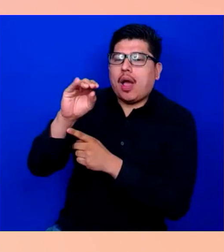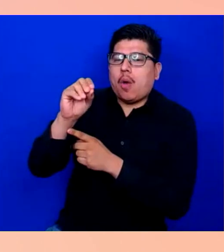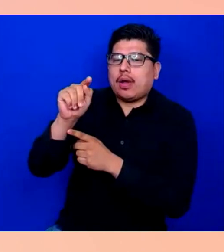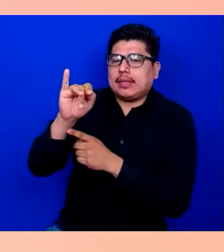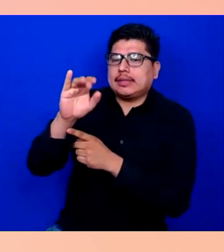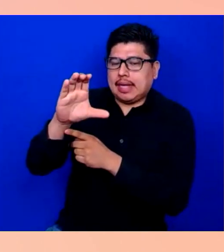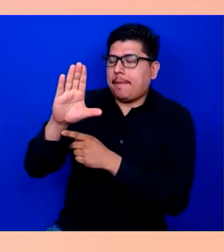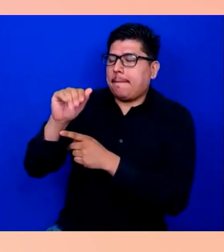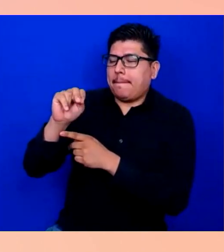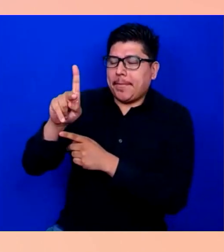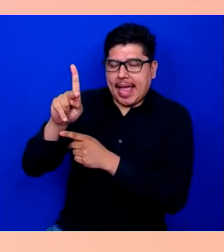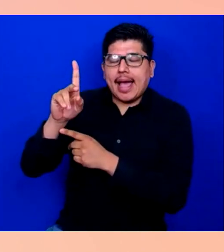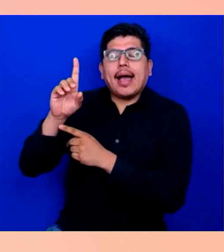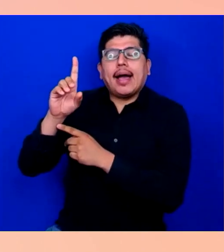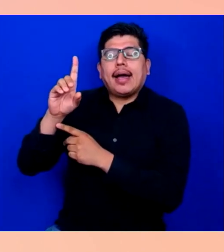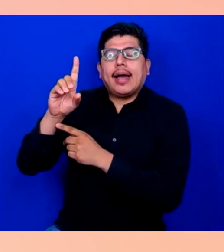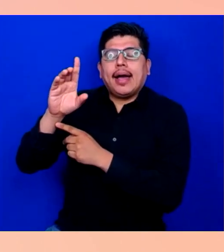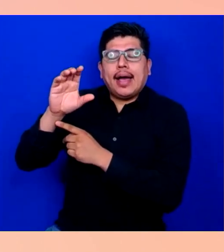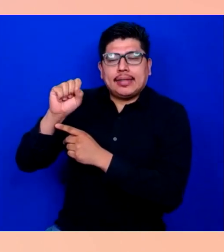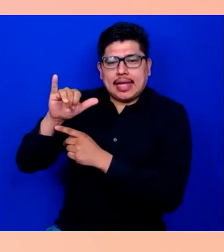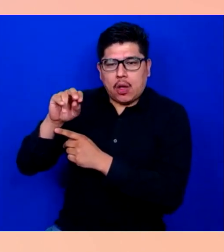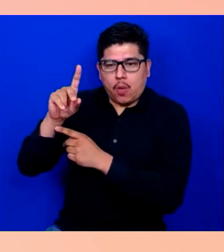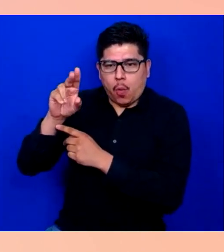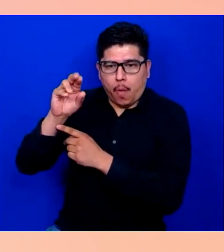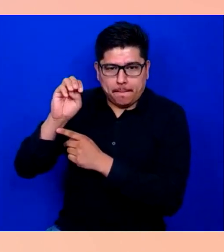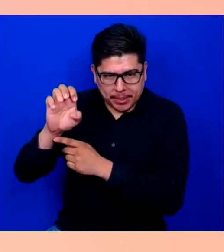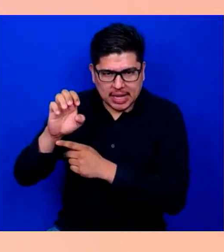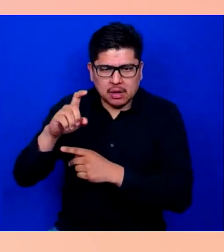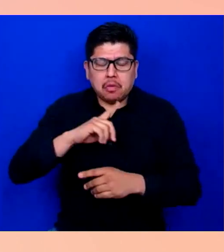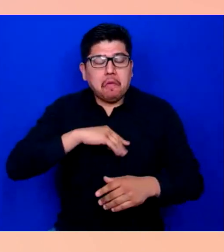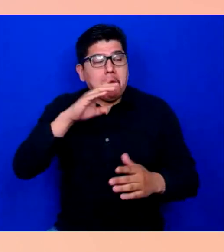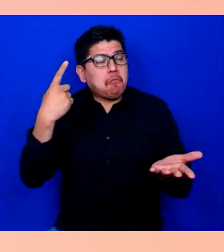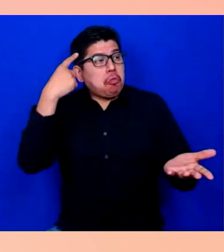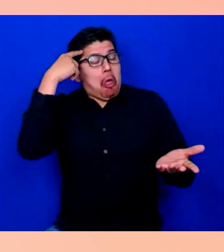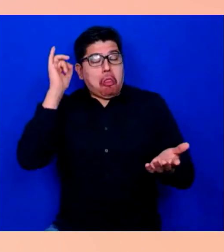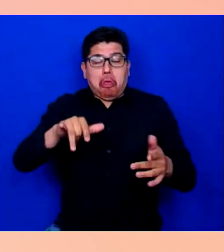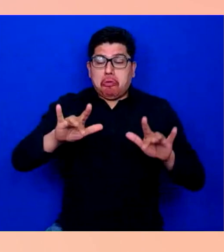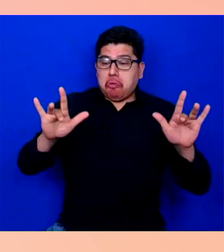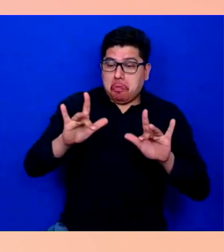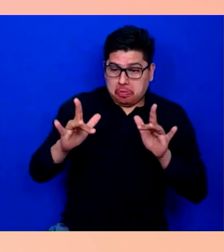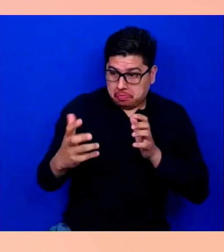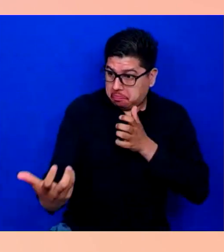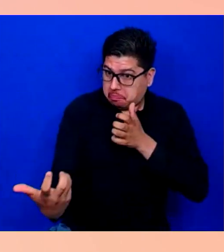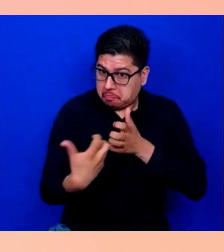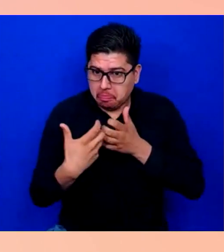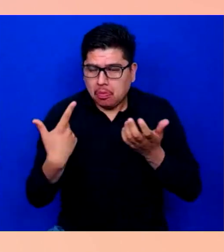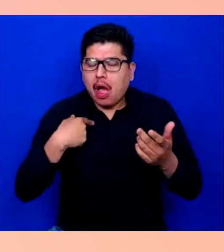weren't built for my body until I had to. Almost 10 years exactly